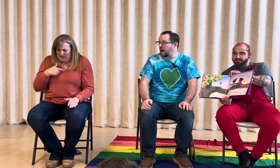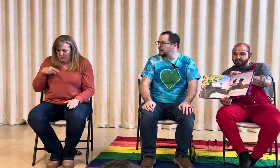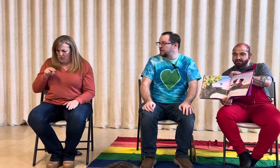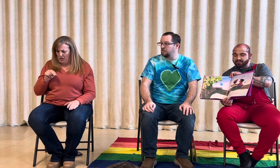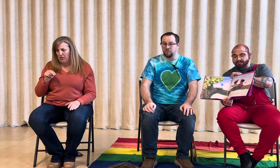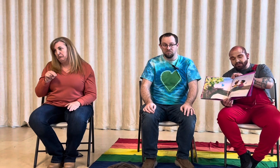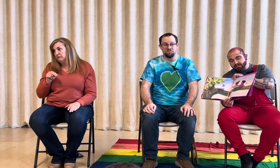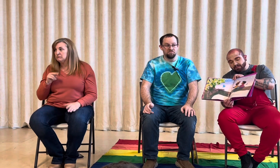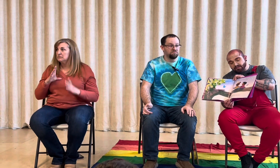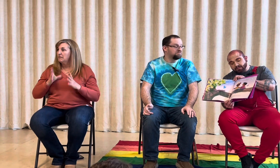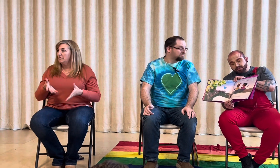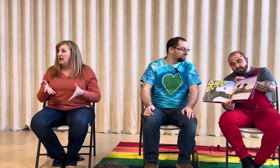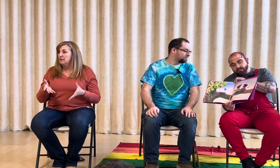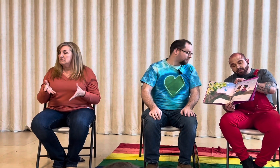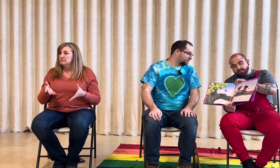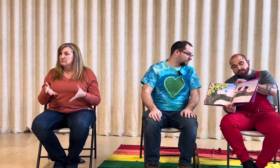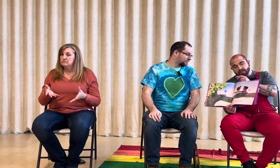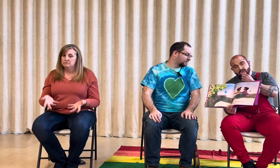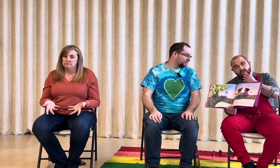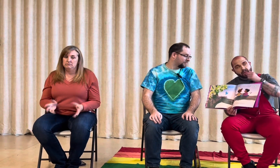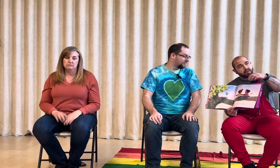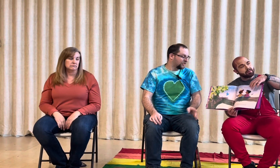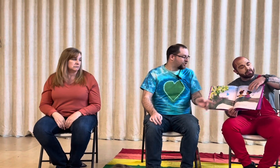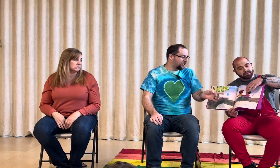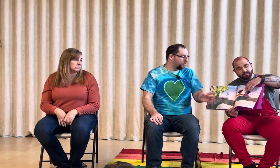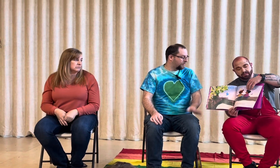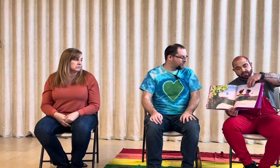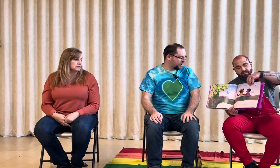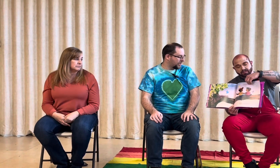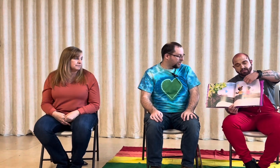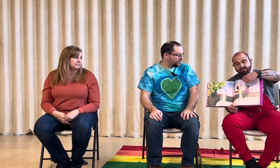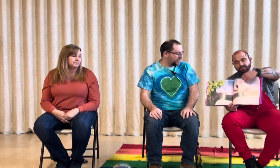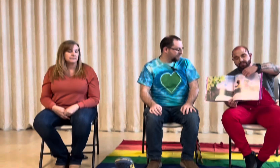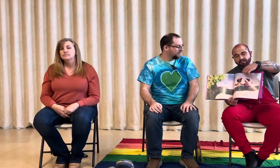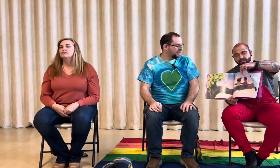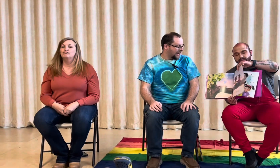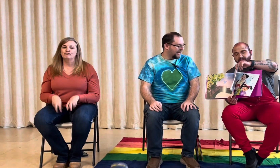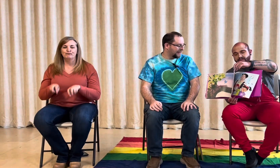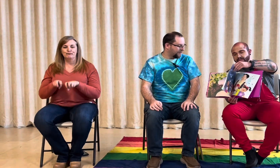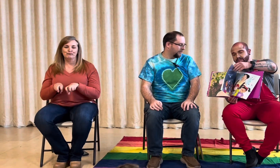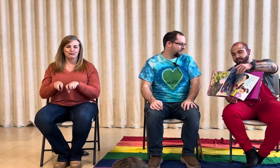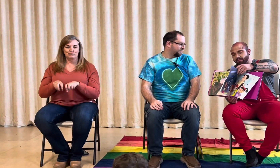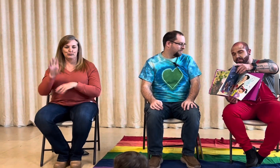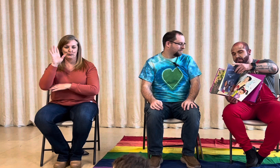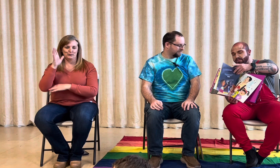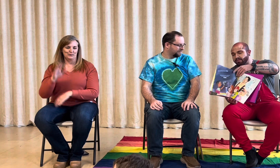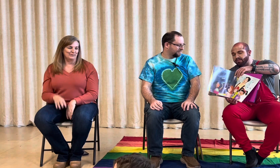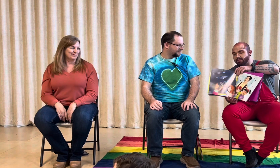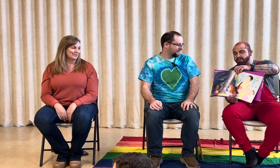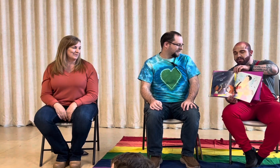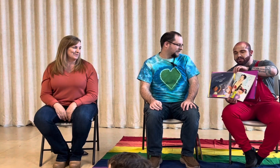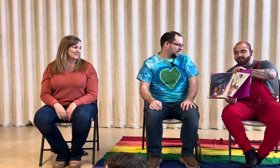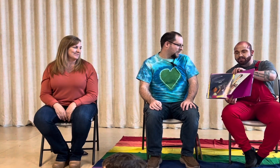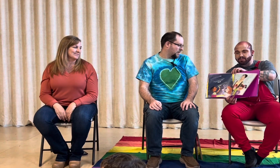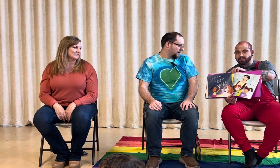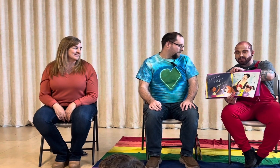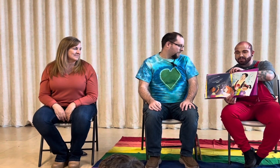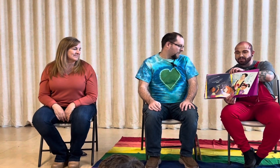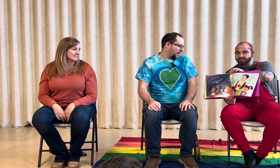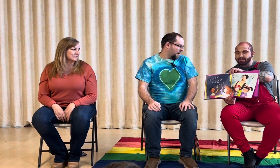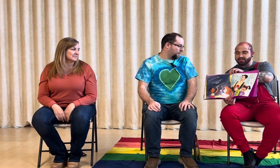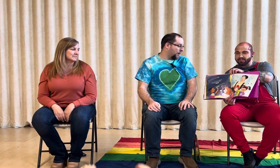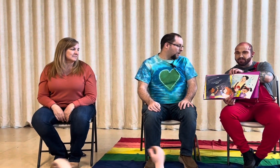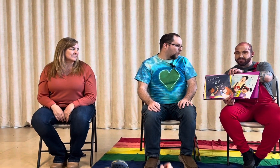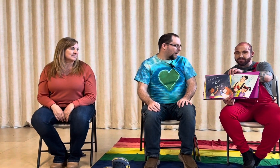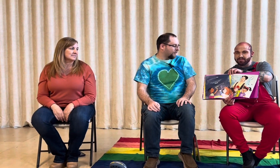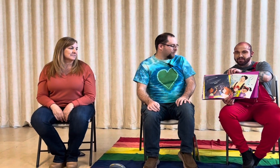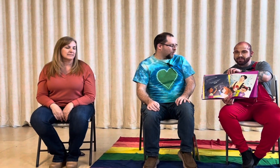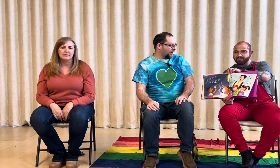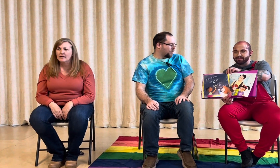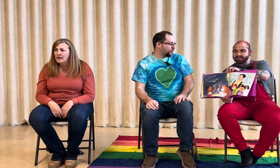okay too! There's just two of them, chilling in a tree. I love it. But whatever pronouns